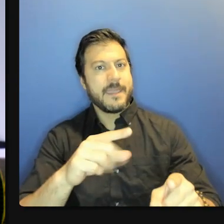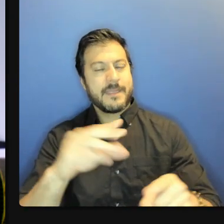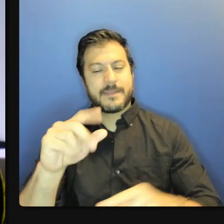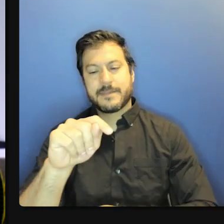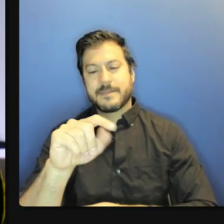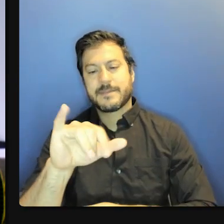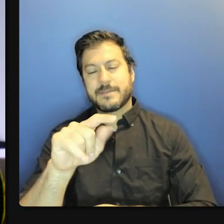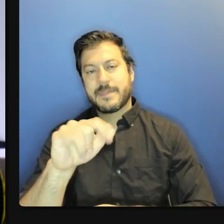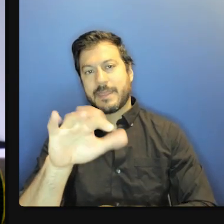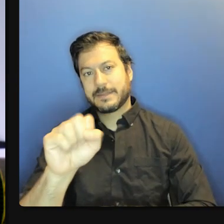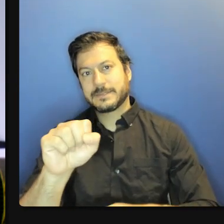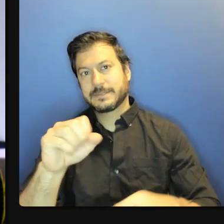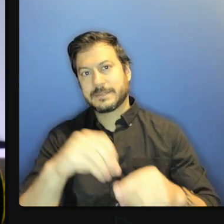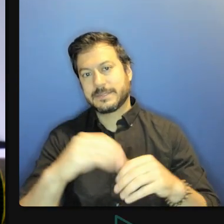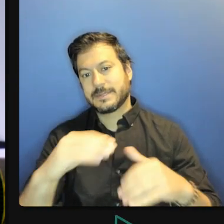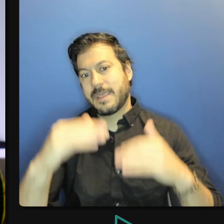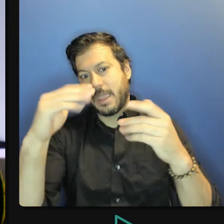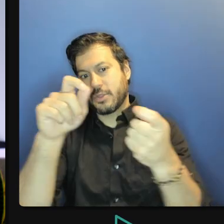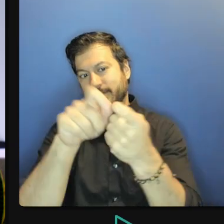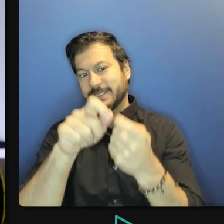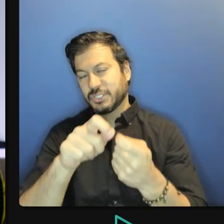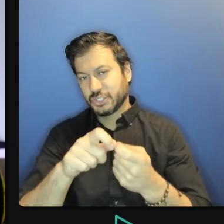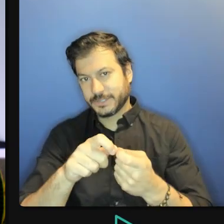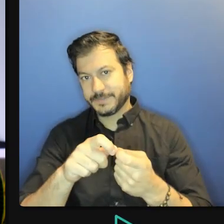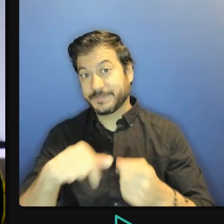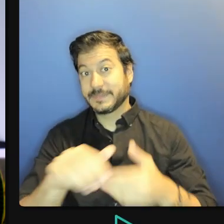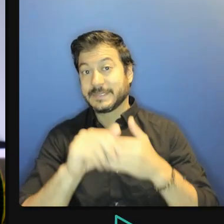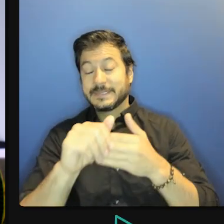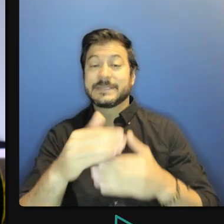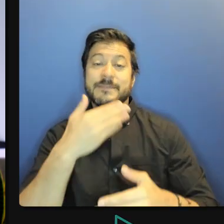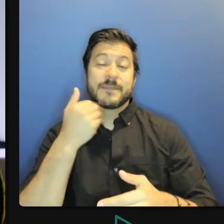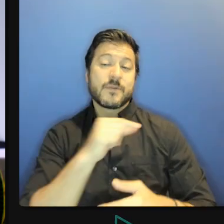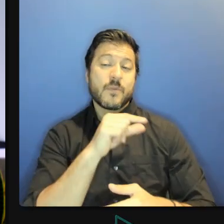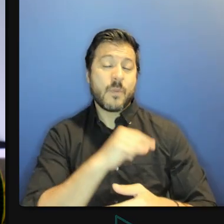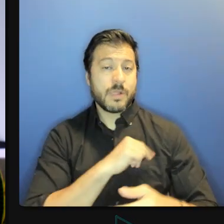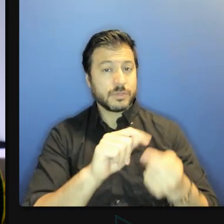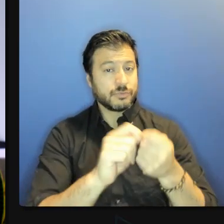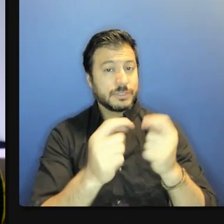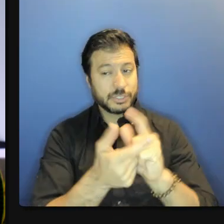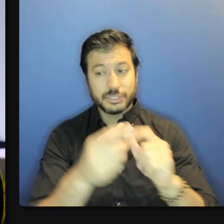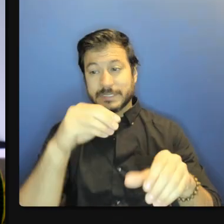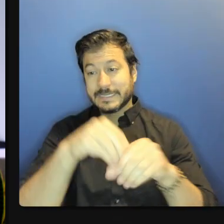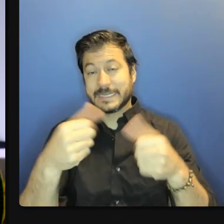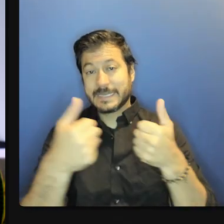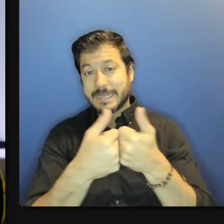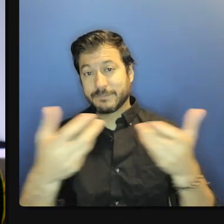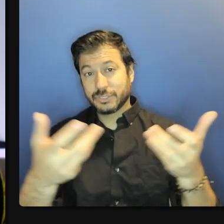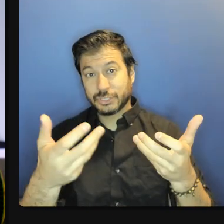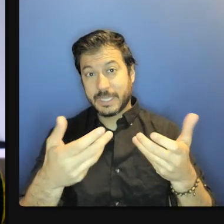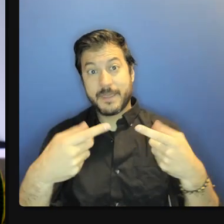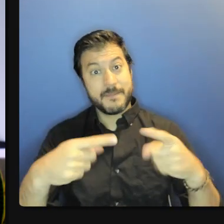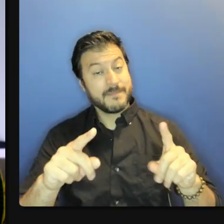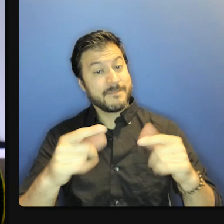and tactics used during the chat in higher precision. This leads to better quality translation of in-game chat among players.